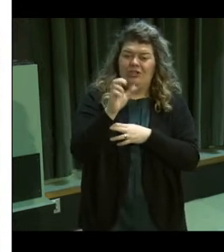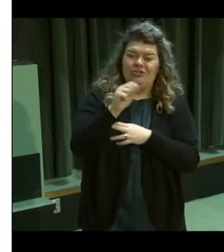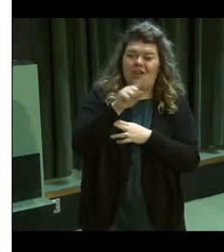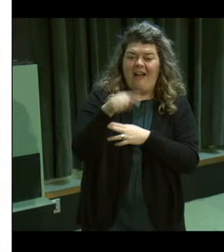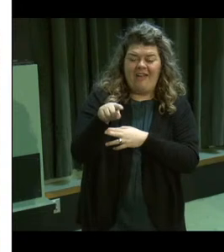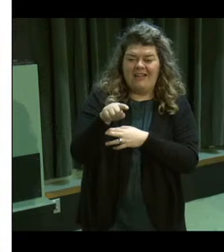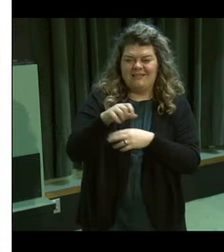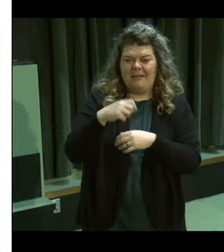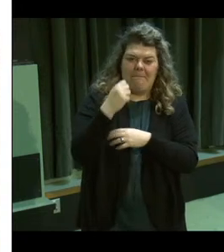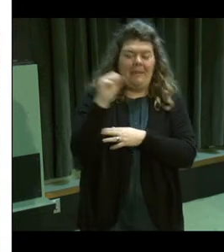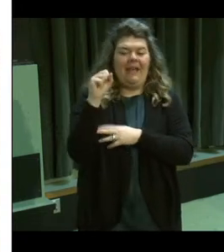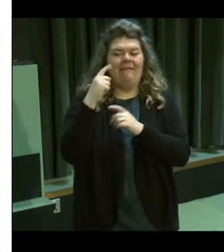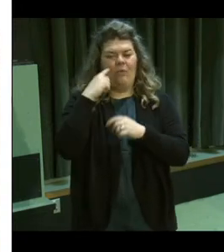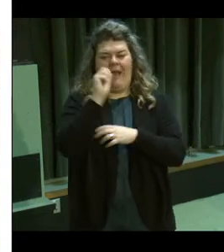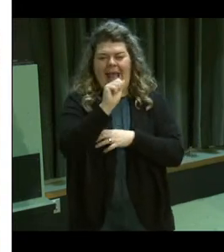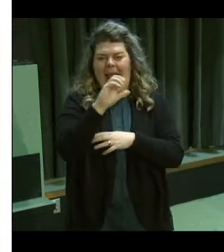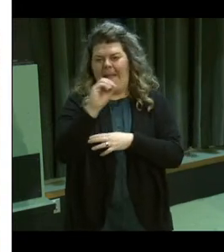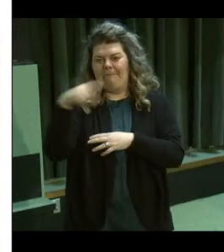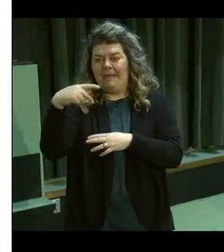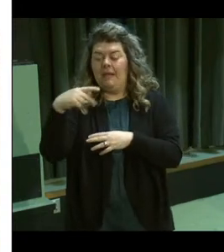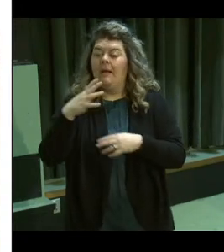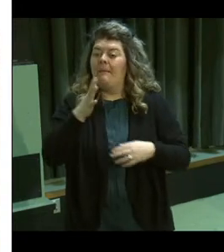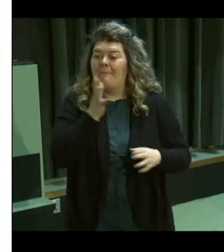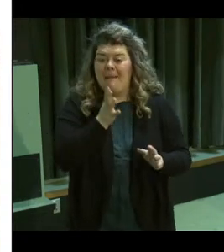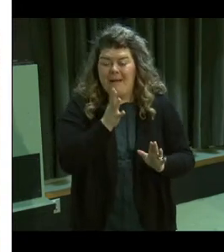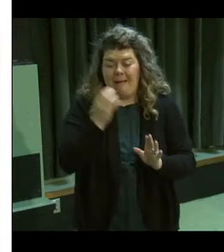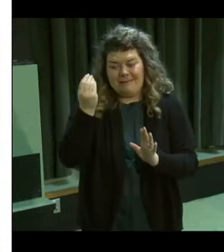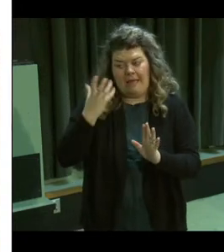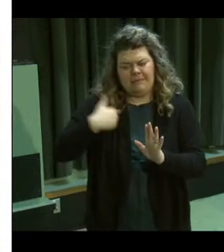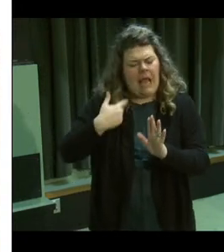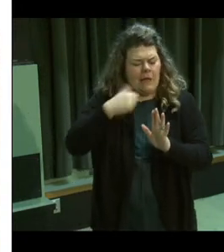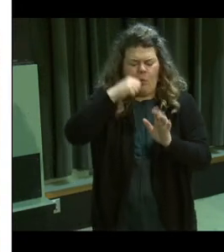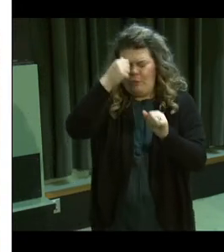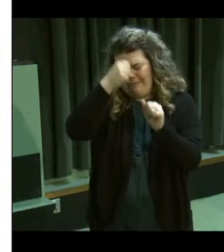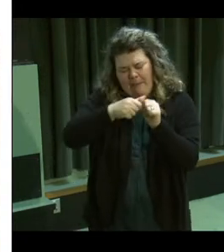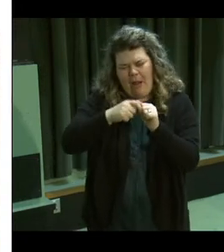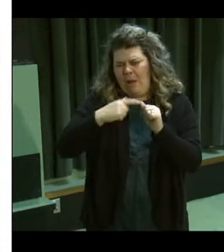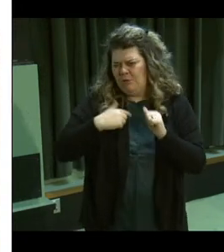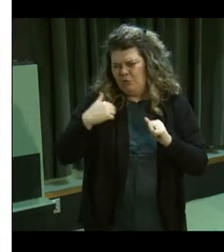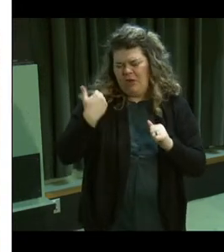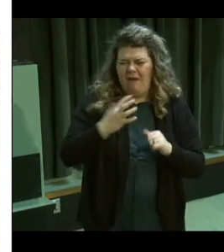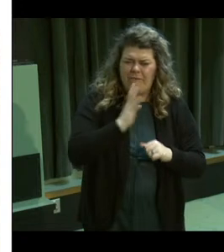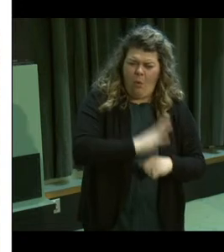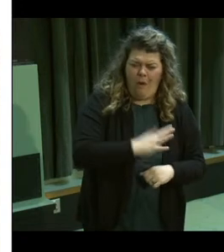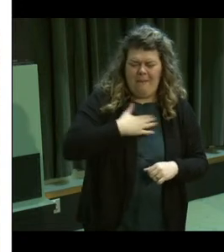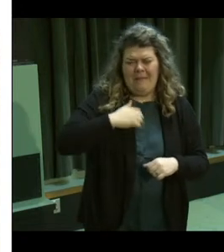UFW, Chavez family picket A&P. So my mom tells us, and I don't